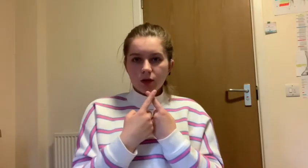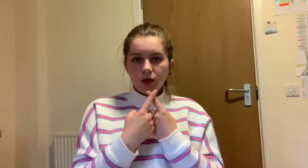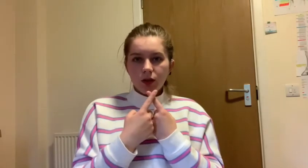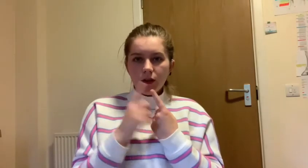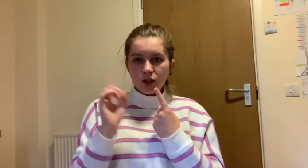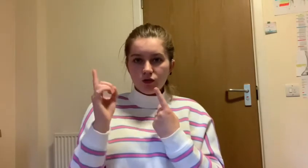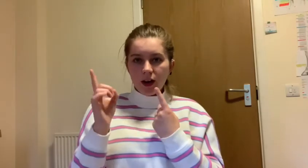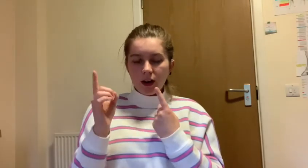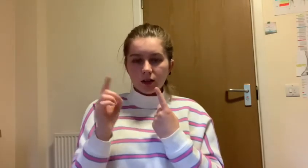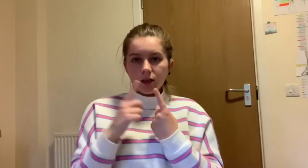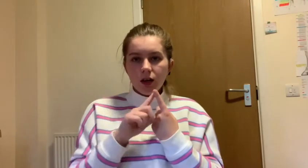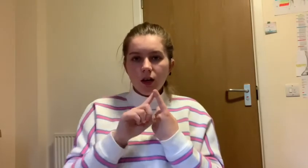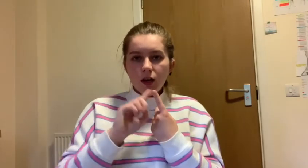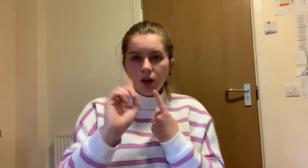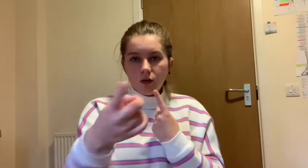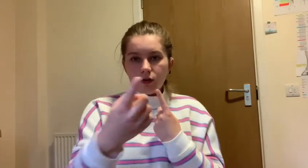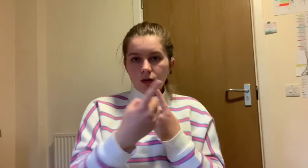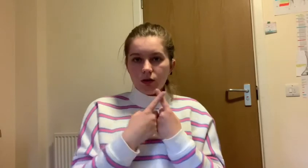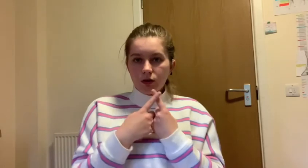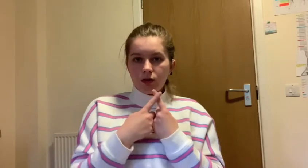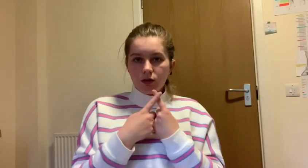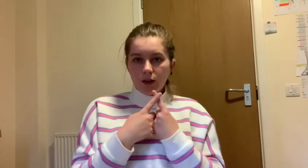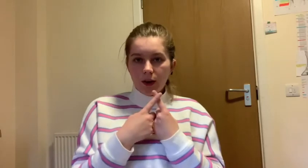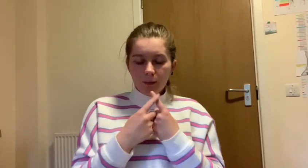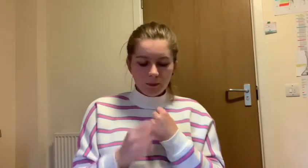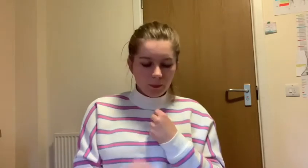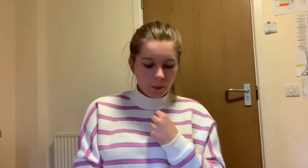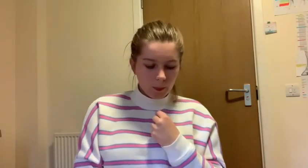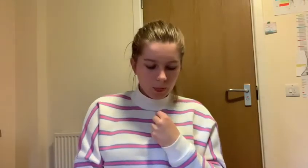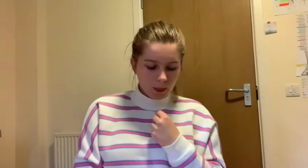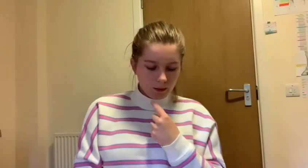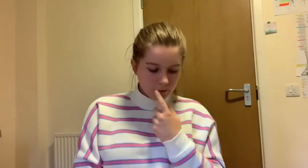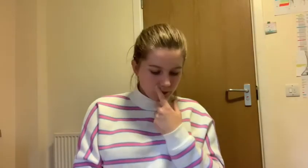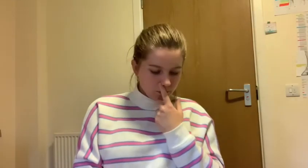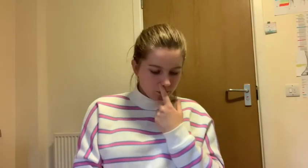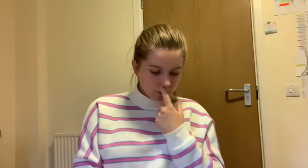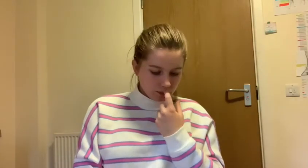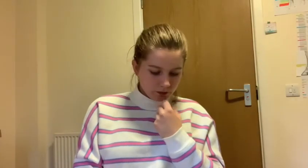That's your right hand. *Music in the background*